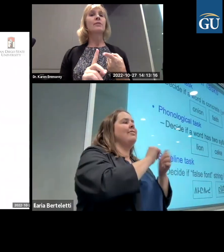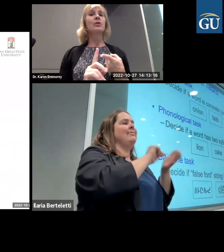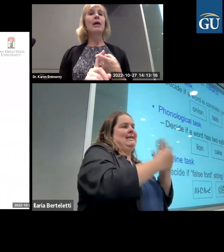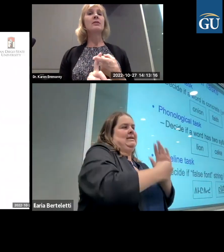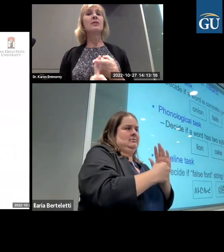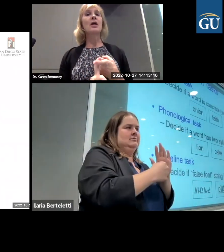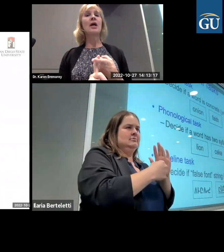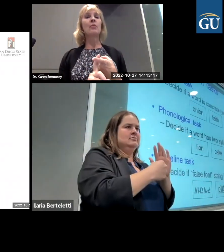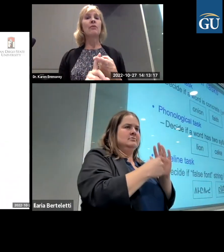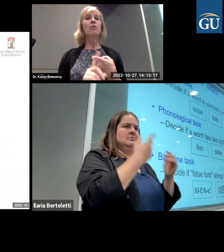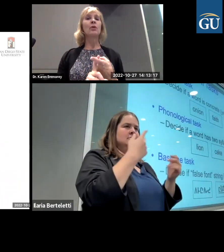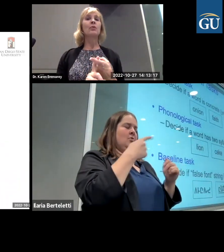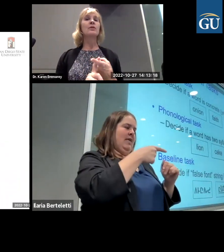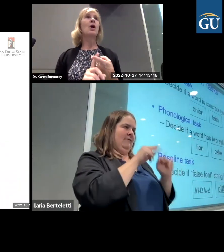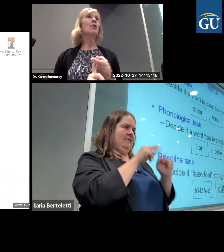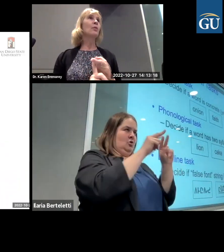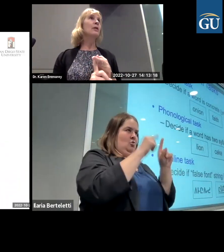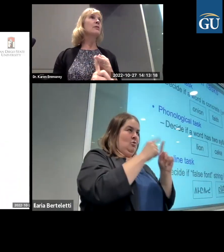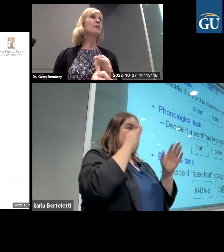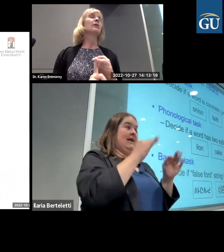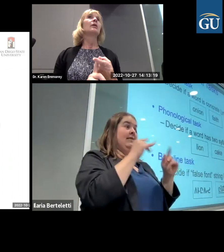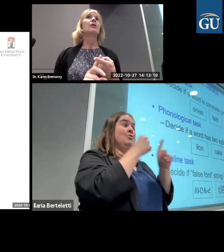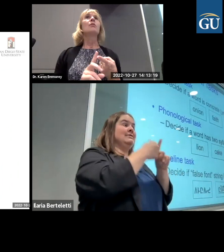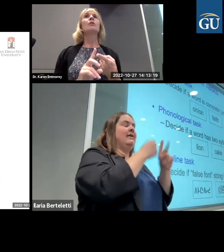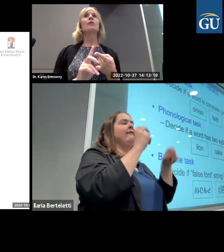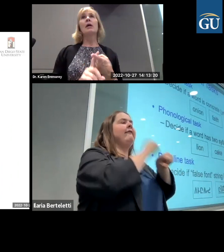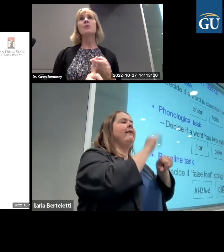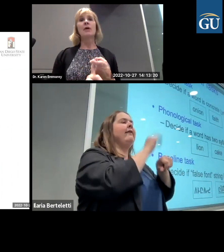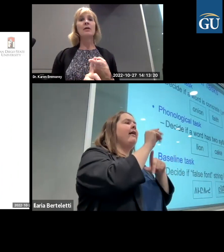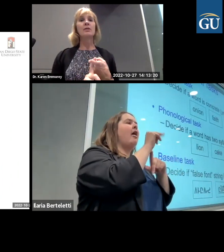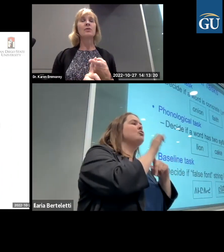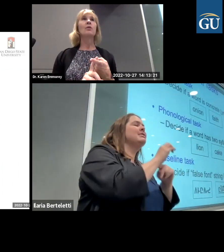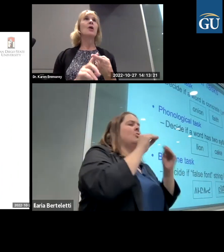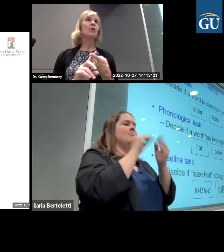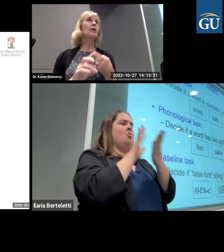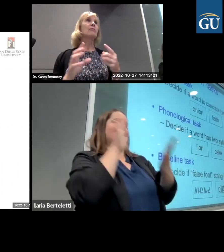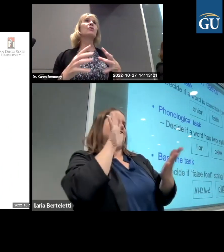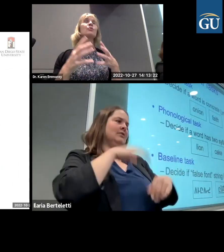The phonological task was to decide whether a word has two syllables or not.